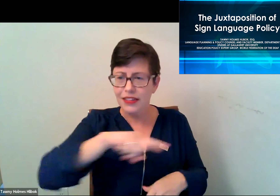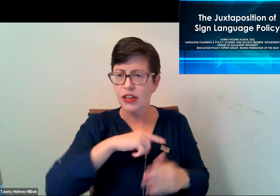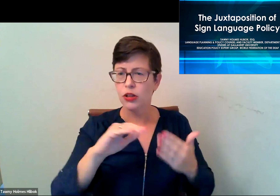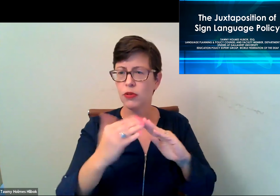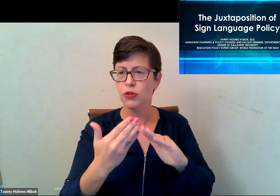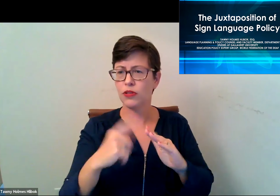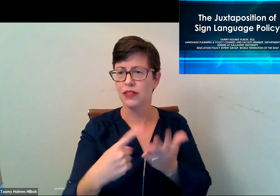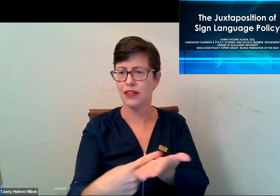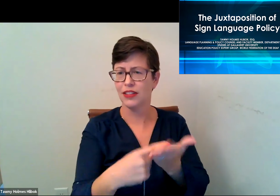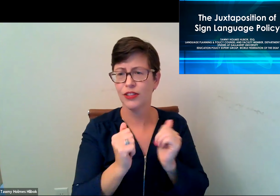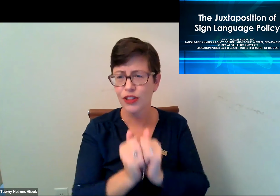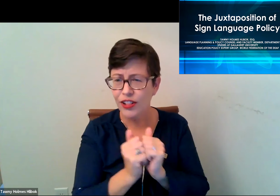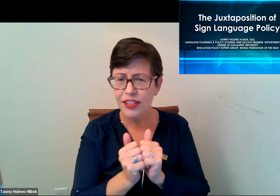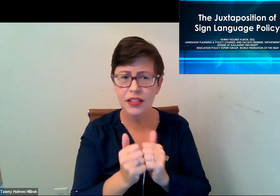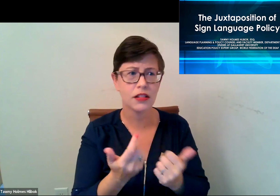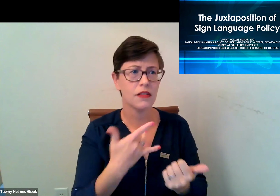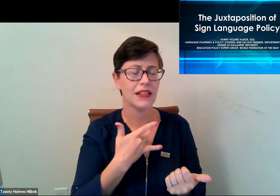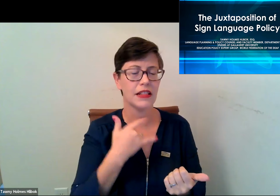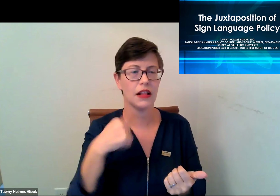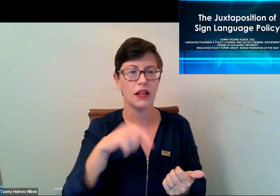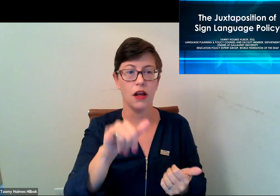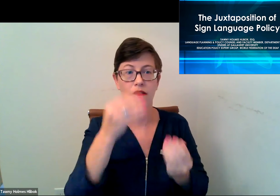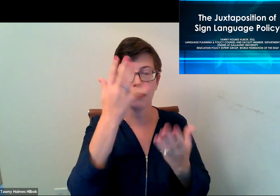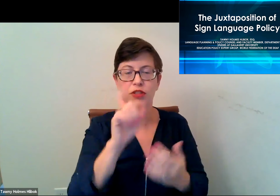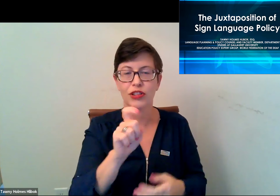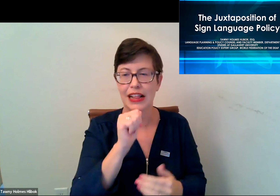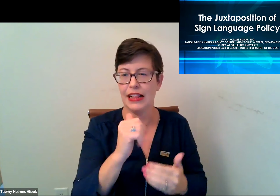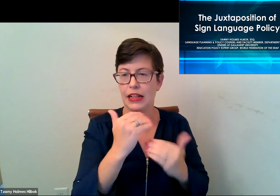on this stimulating topic with the Community talk about these topics together.